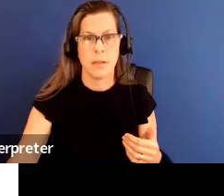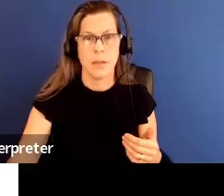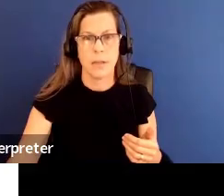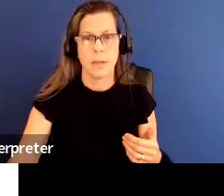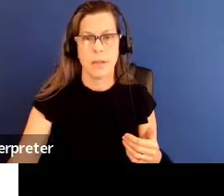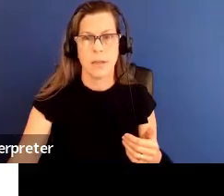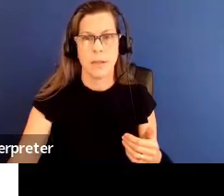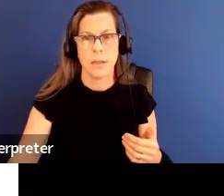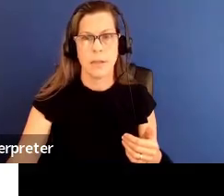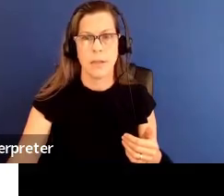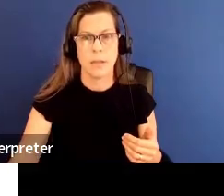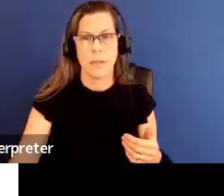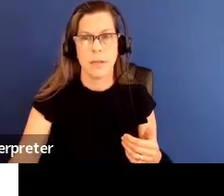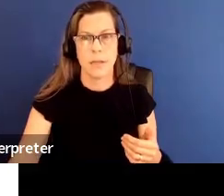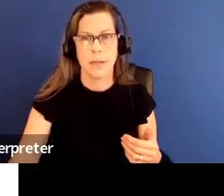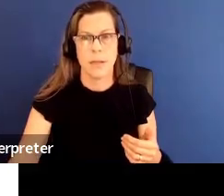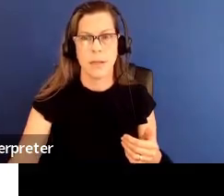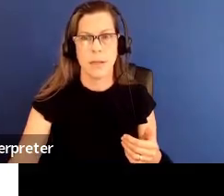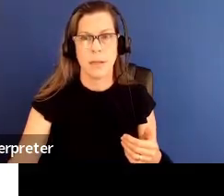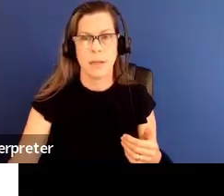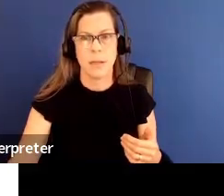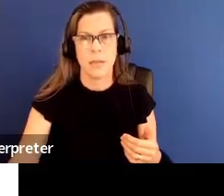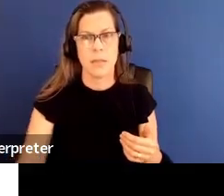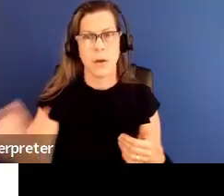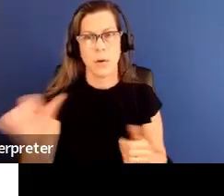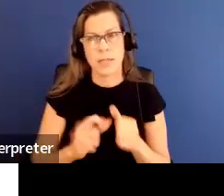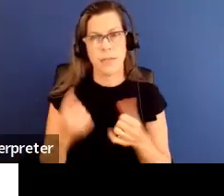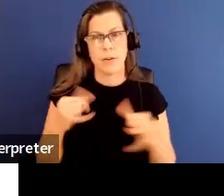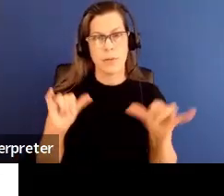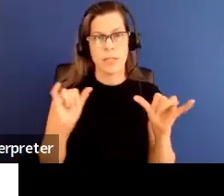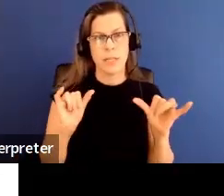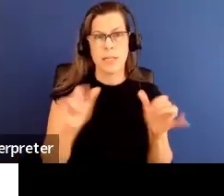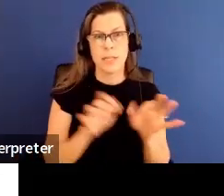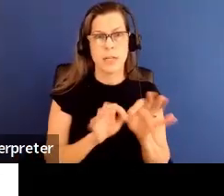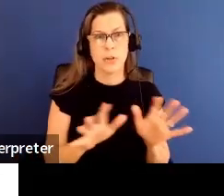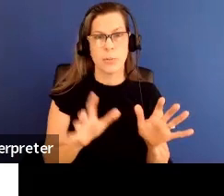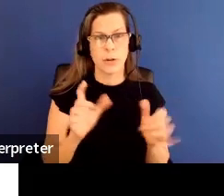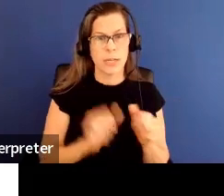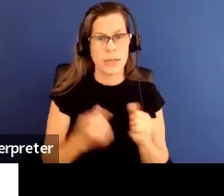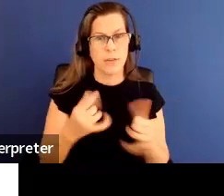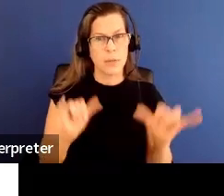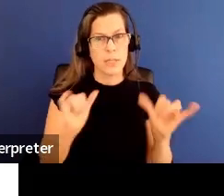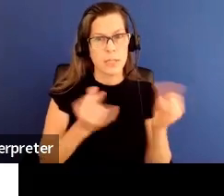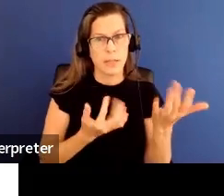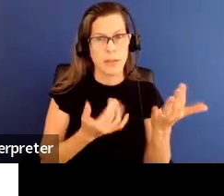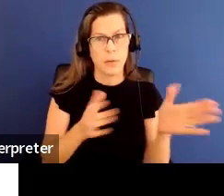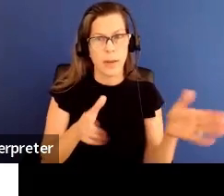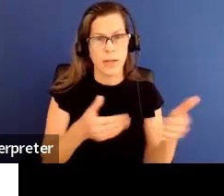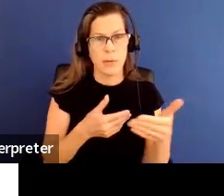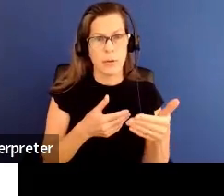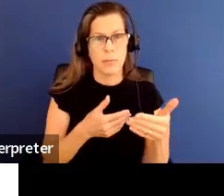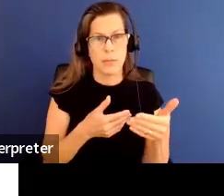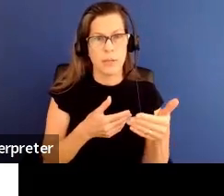I cannot pin him . And I